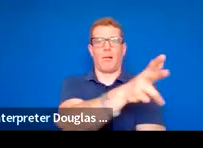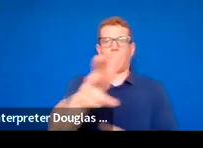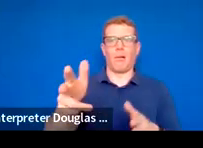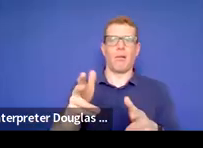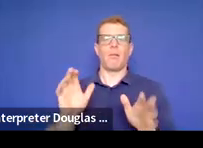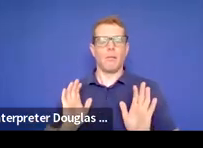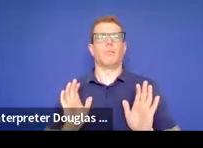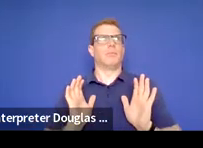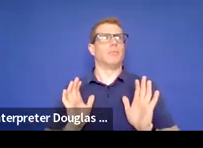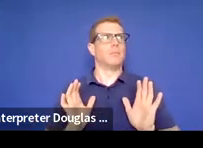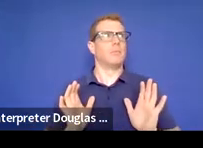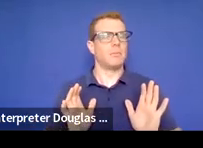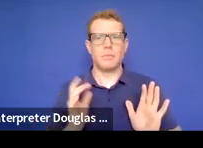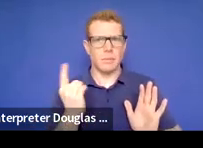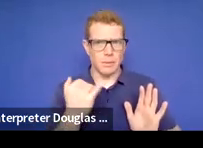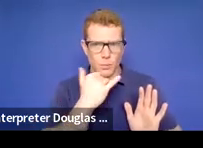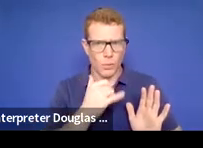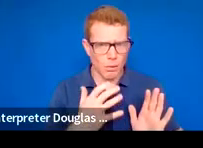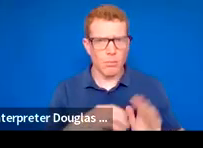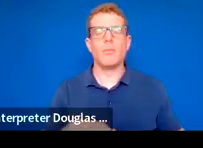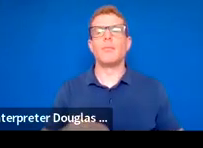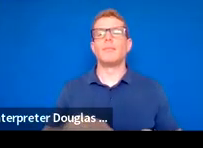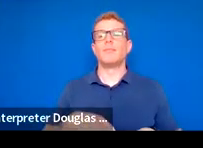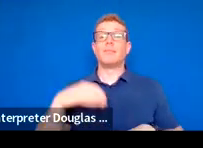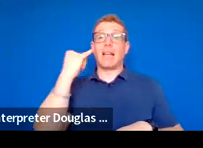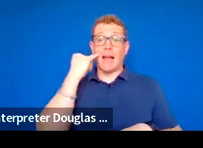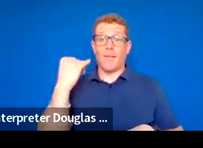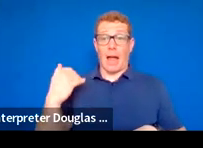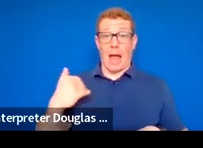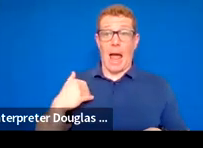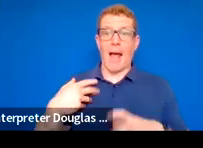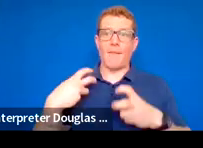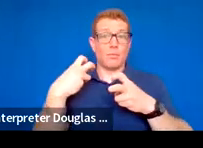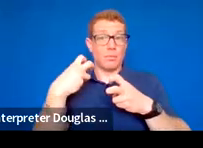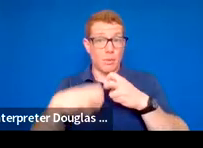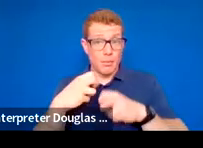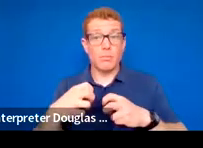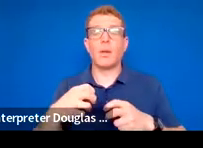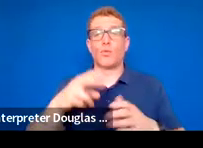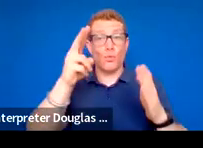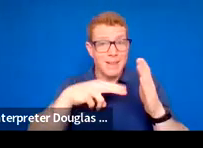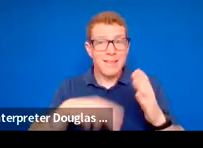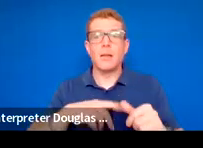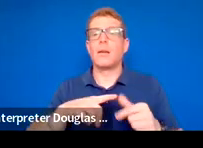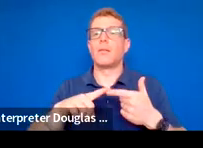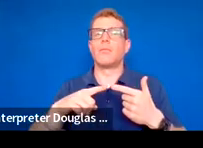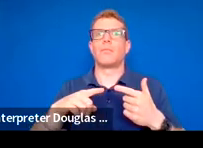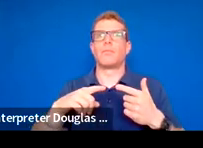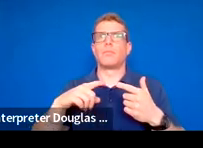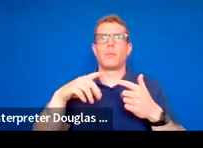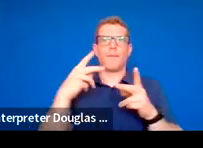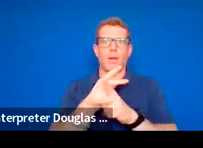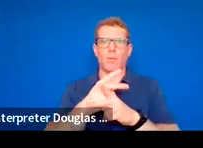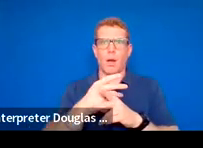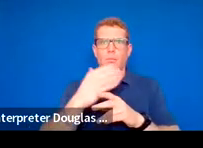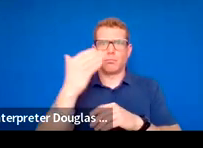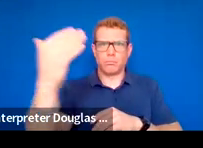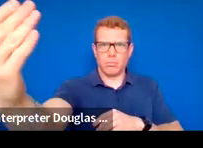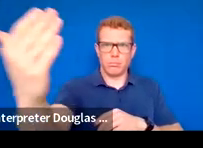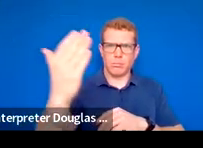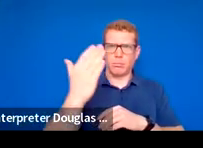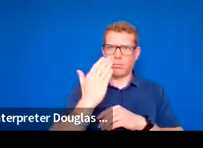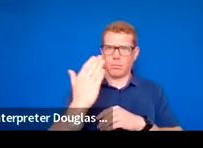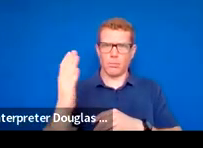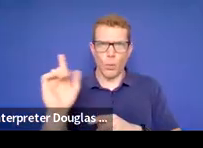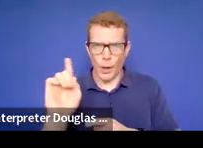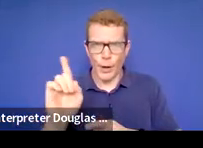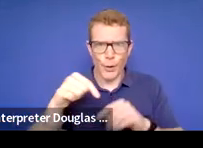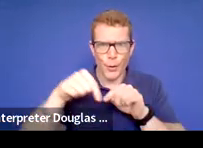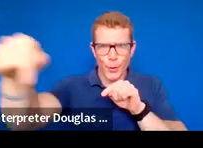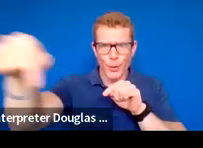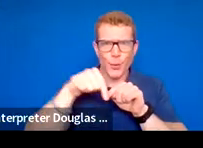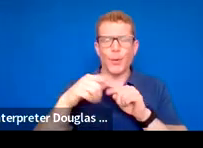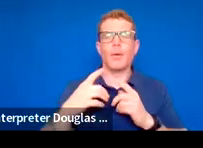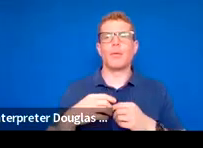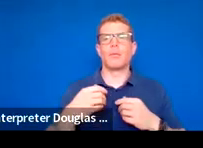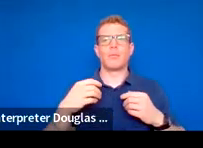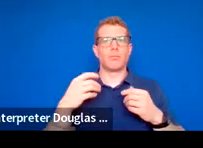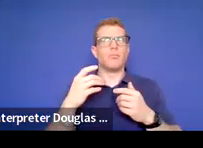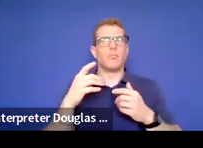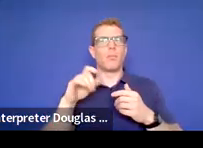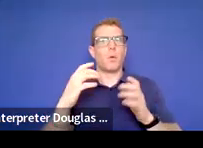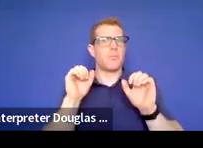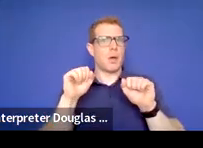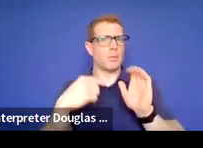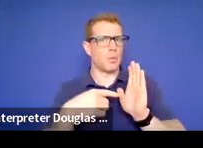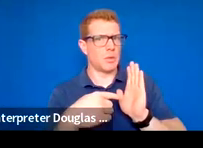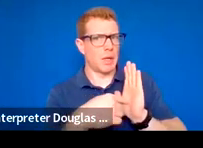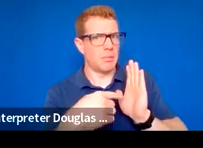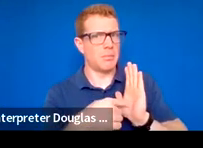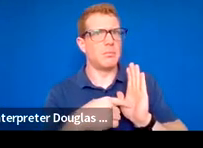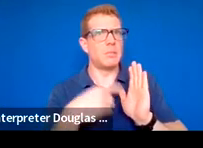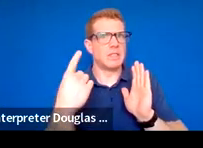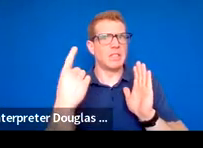If they have difficulty reading, judging distance. determining color or contrast, those are those are all things that say there might be some thing going on with that person's memory.